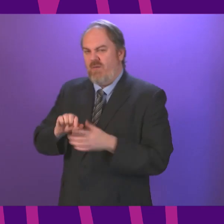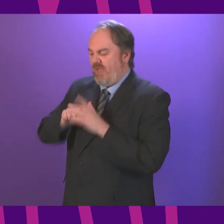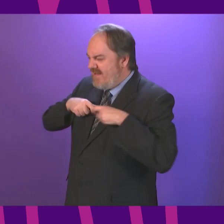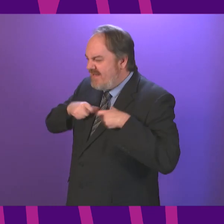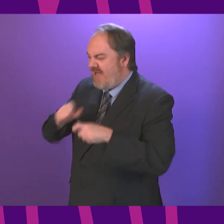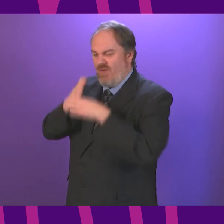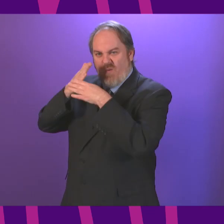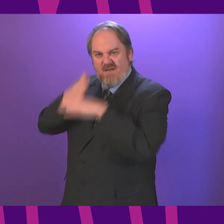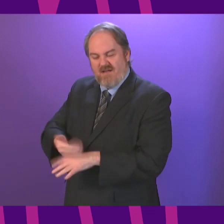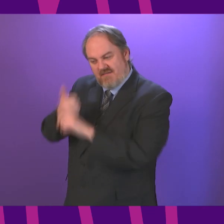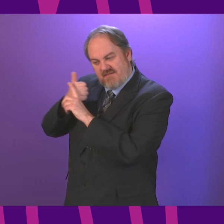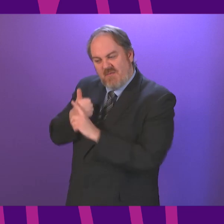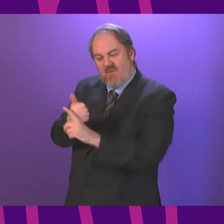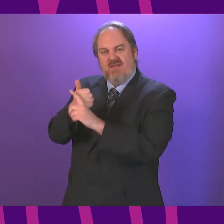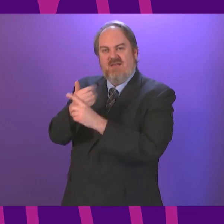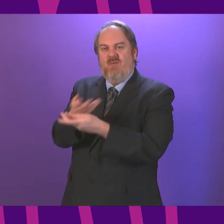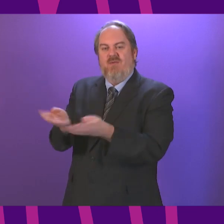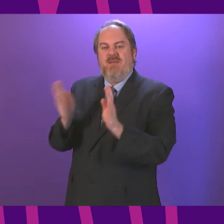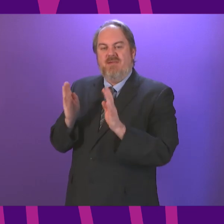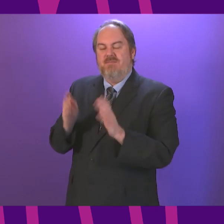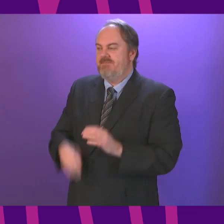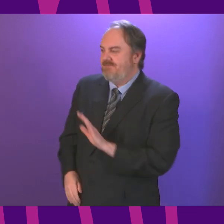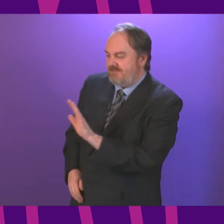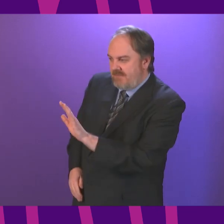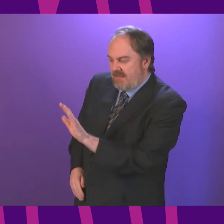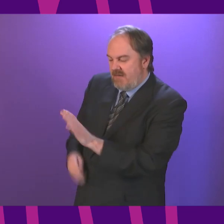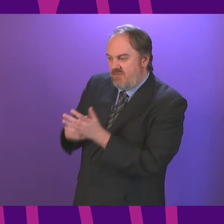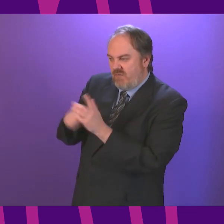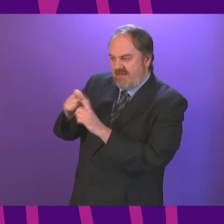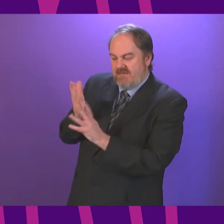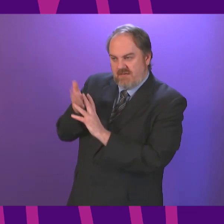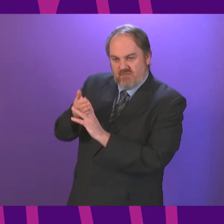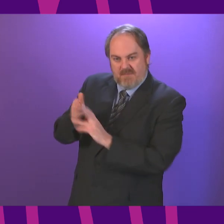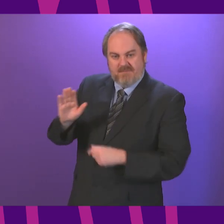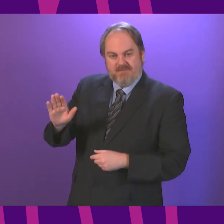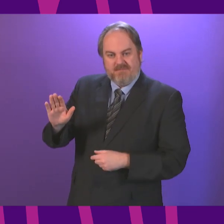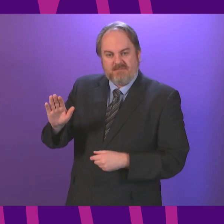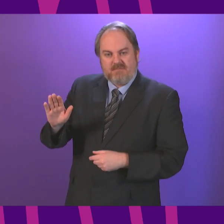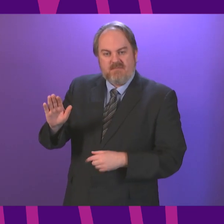The Presiding Officer: I appreciate that this is a political